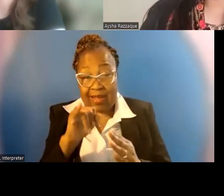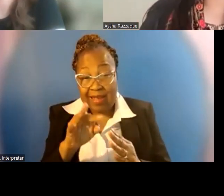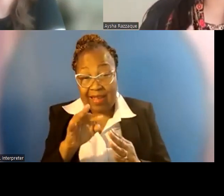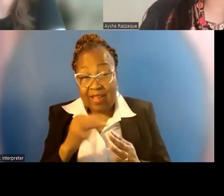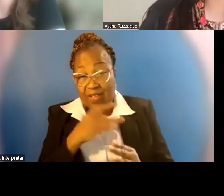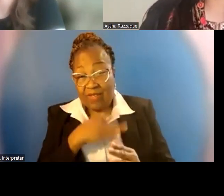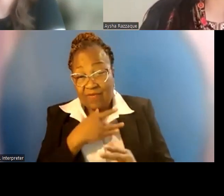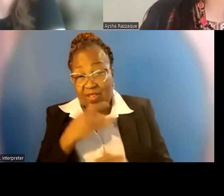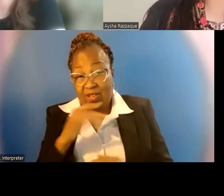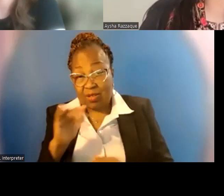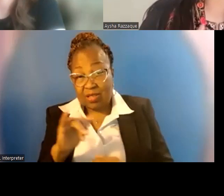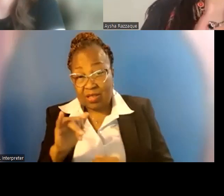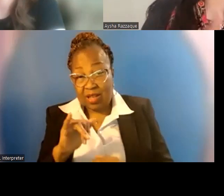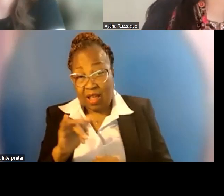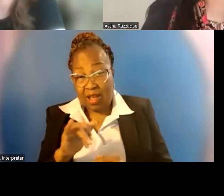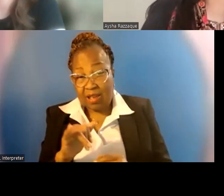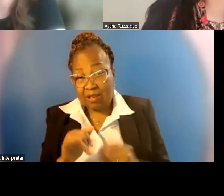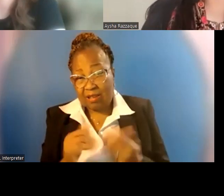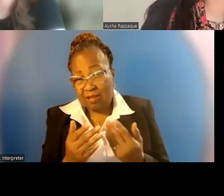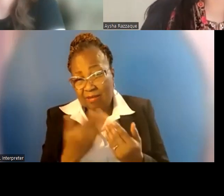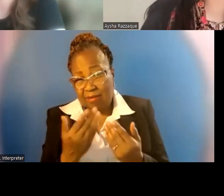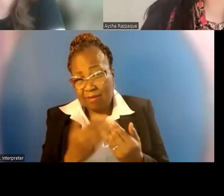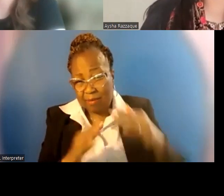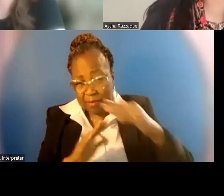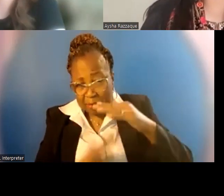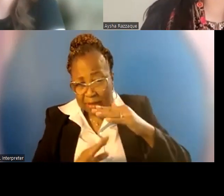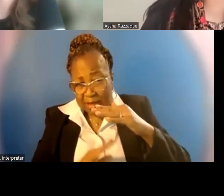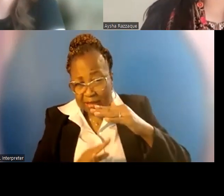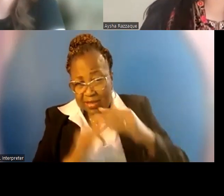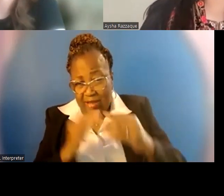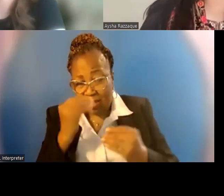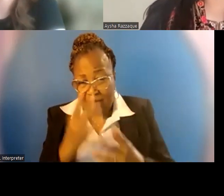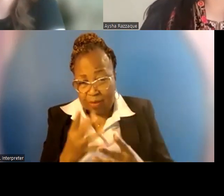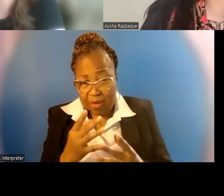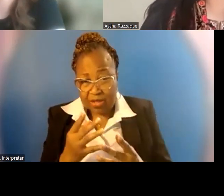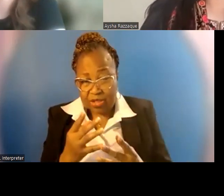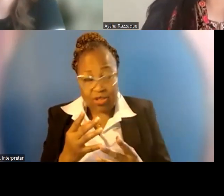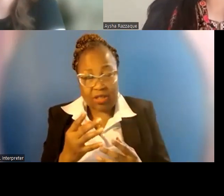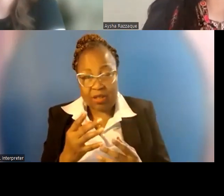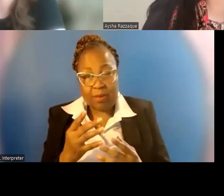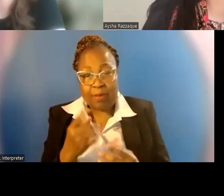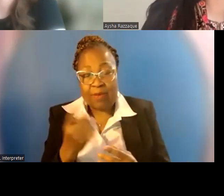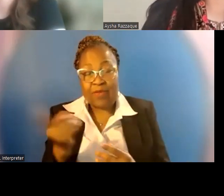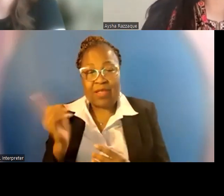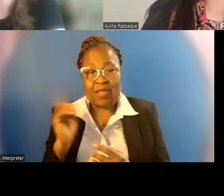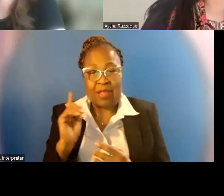but for a lot of them, even if they have a disability,